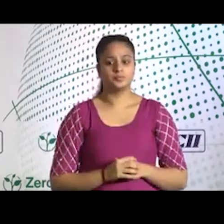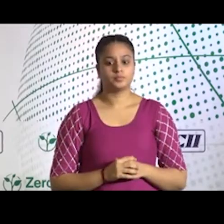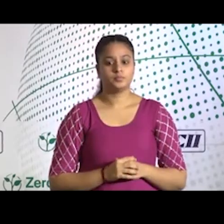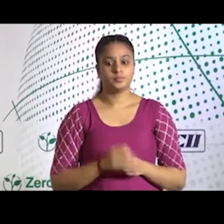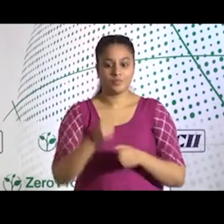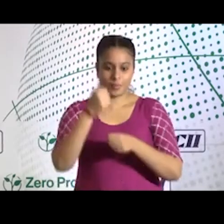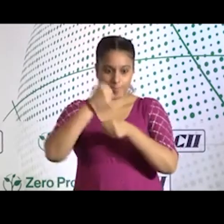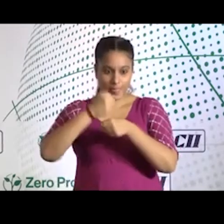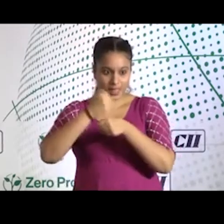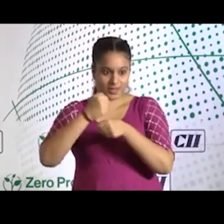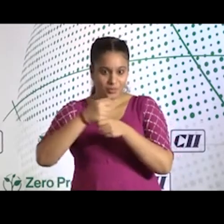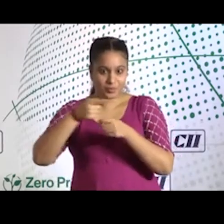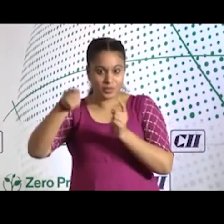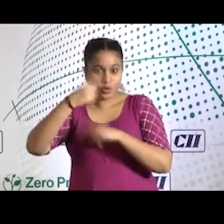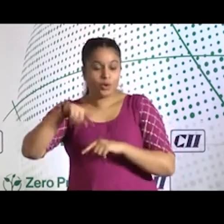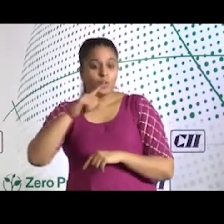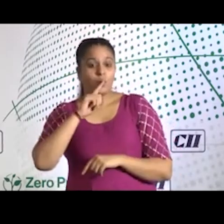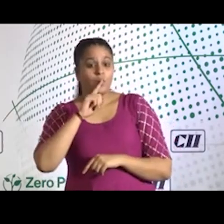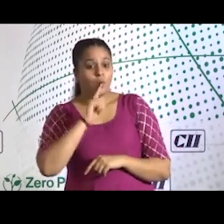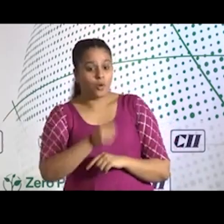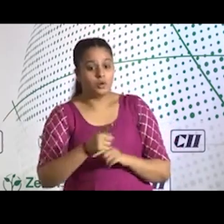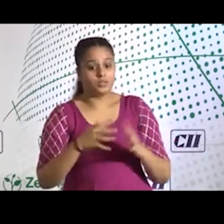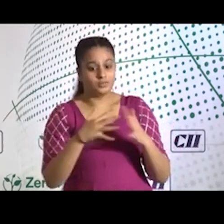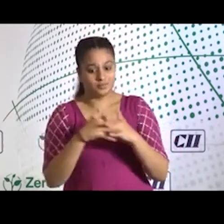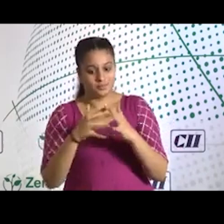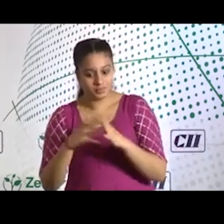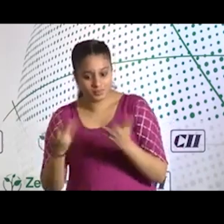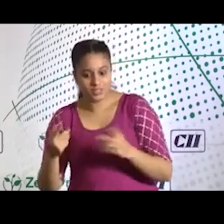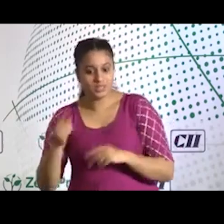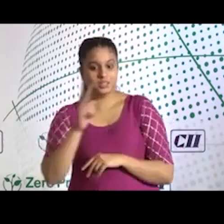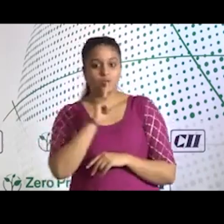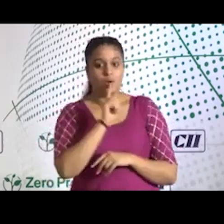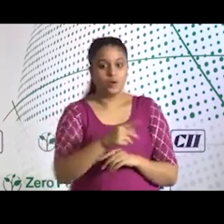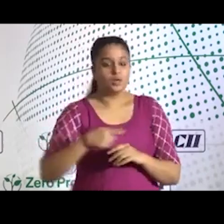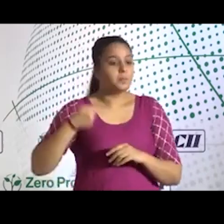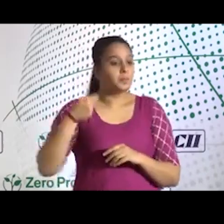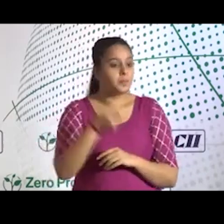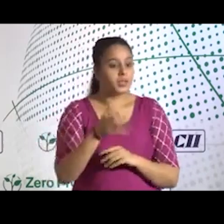that every website that comes up has to have accessibility,